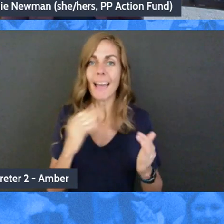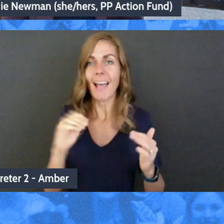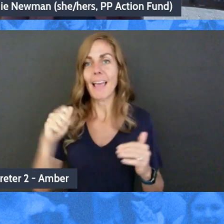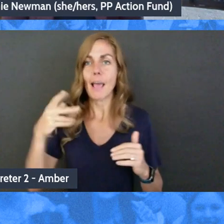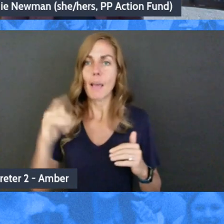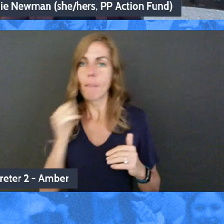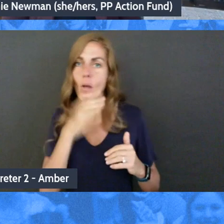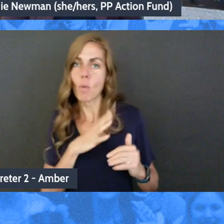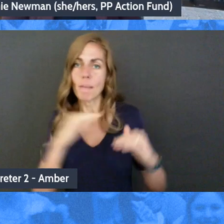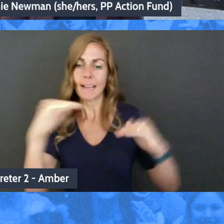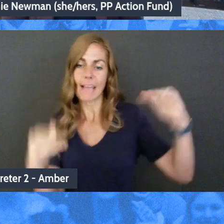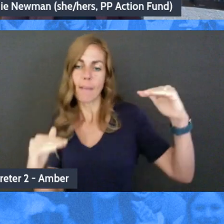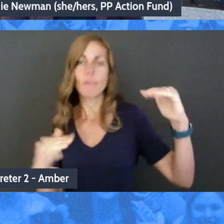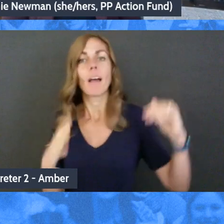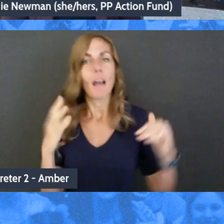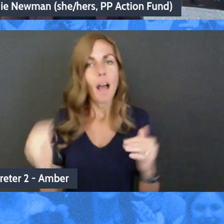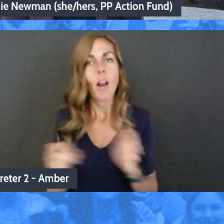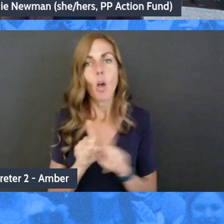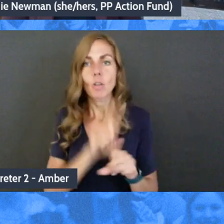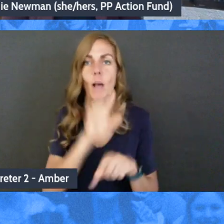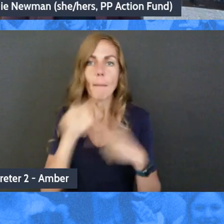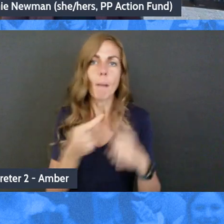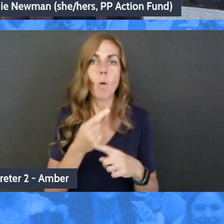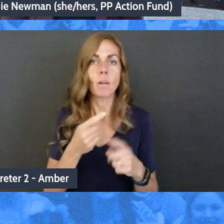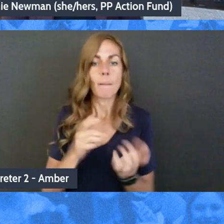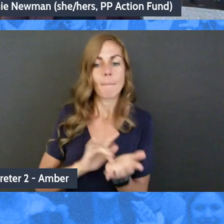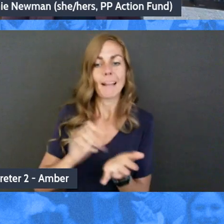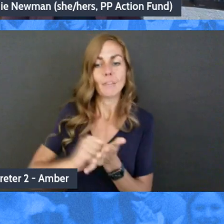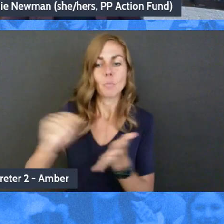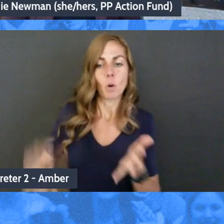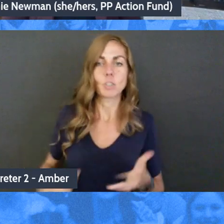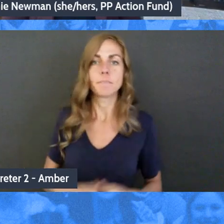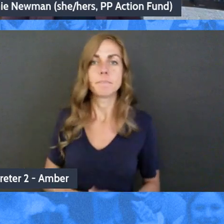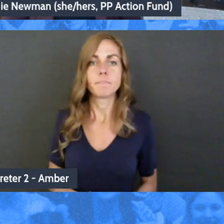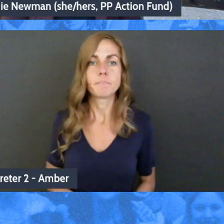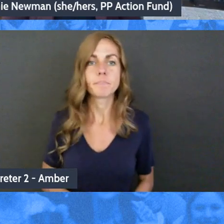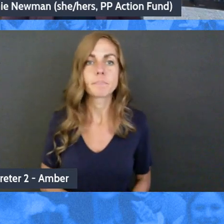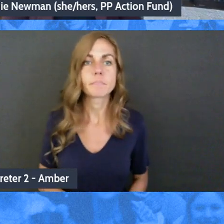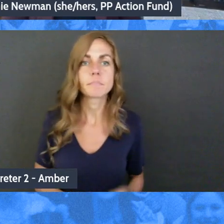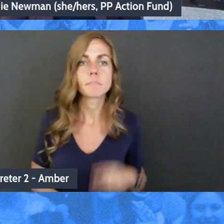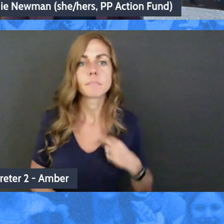with medication abortion. Great, thank you for that. And Liza, would love for you to share